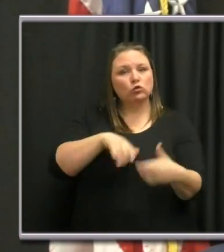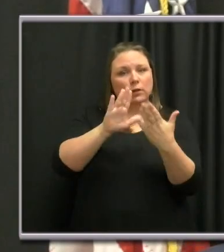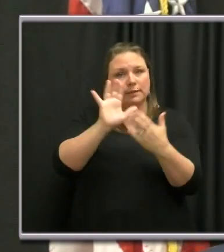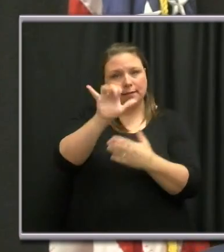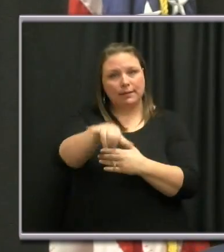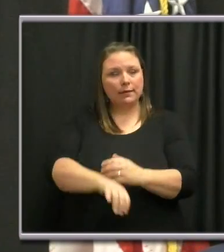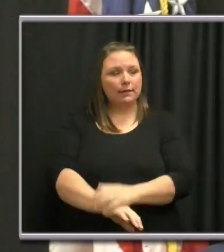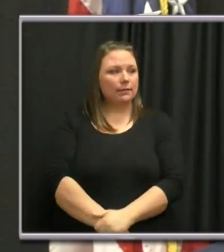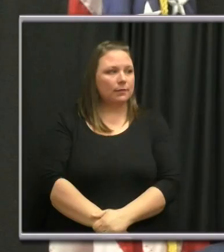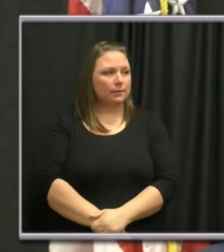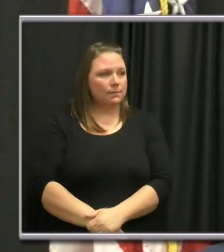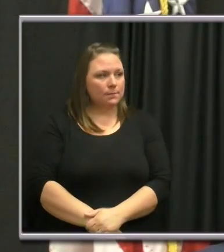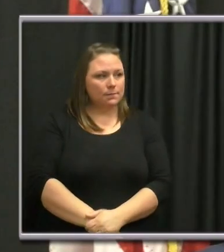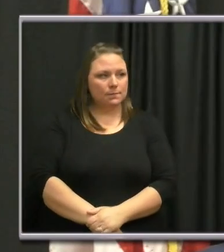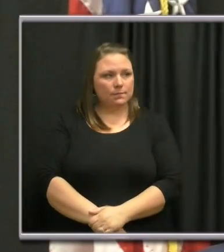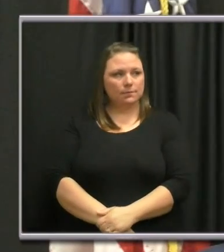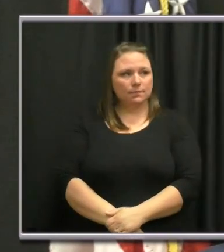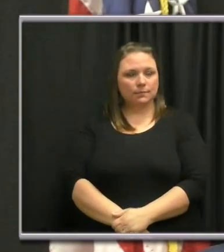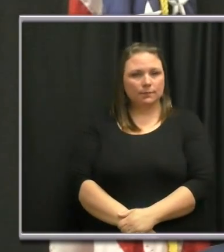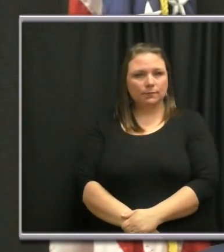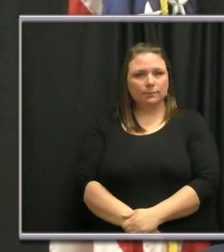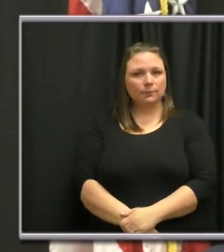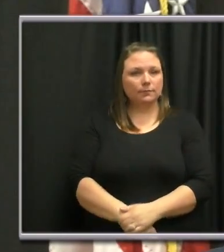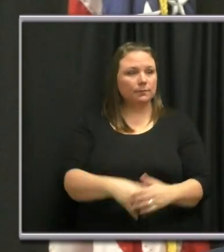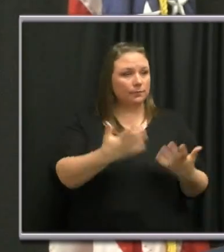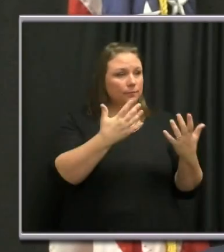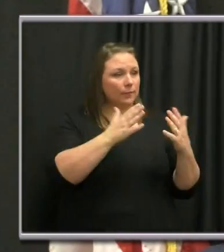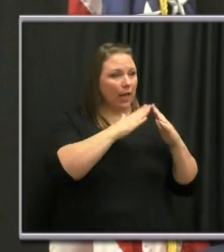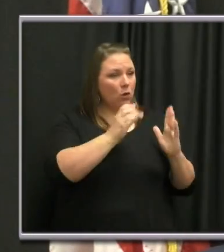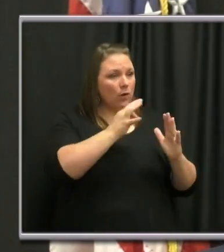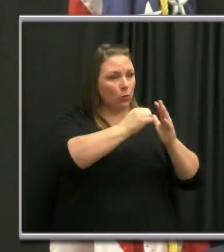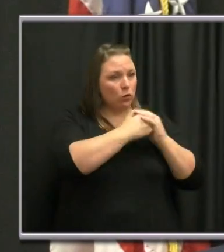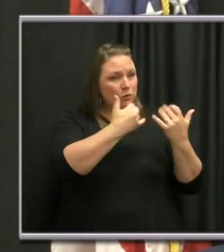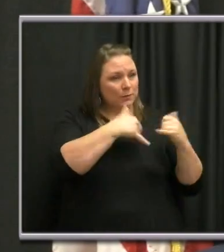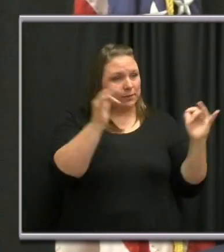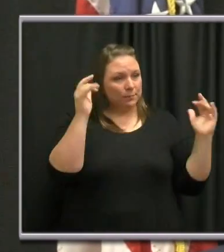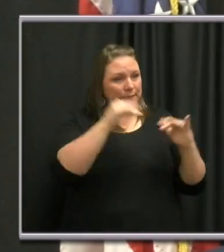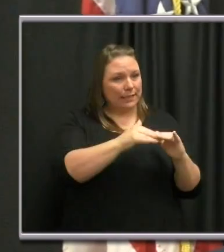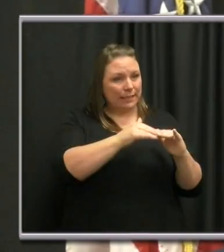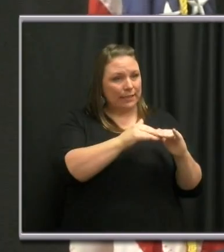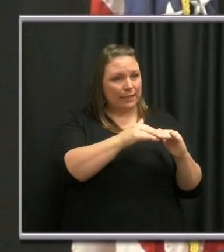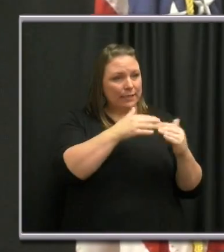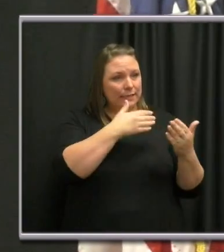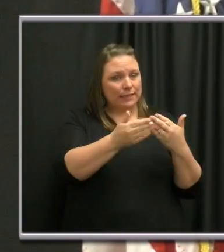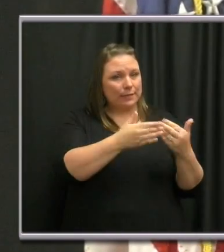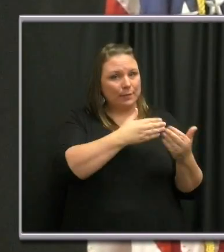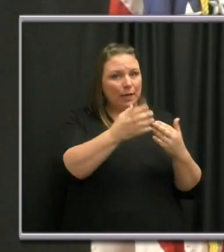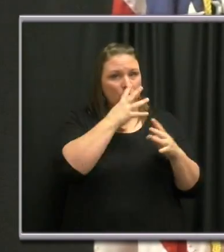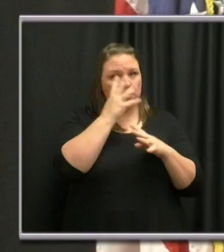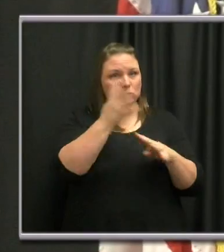THE CITY AND WHAT IS THE CITY DOING TO ADDRESS THAT. THE QUESTION IS ABOUT HOUSES OF